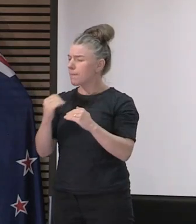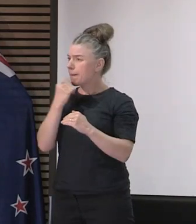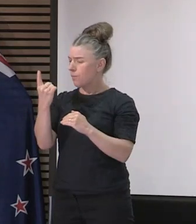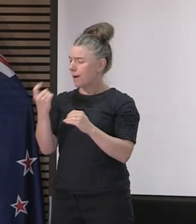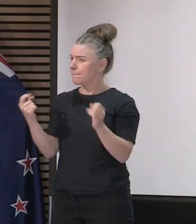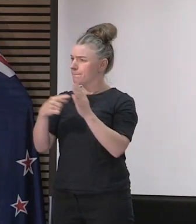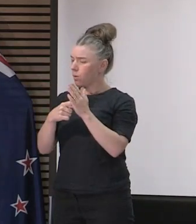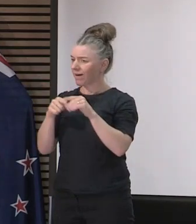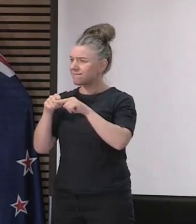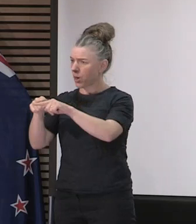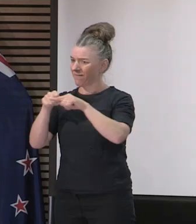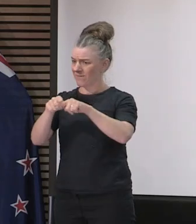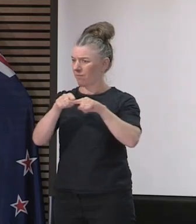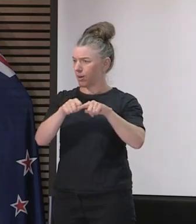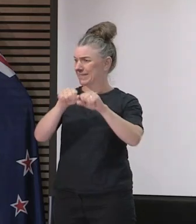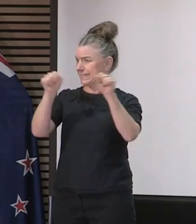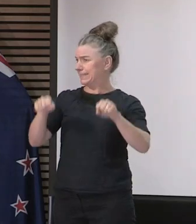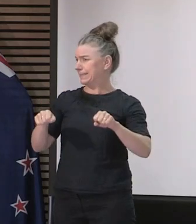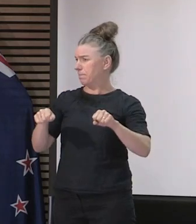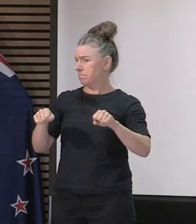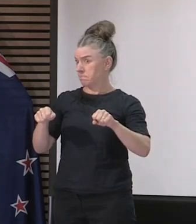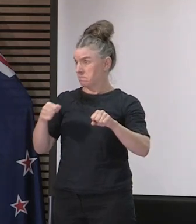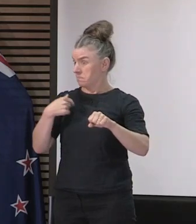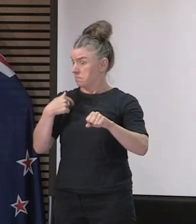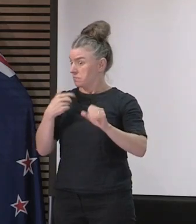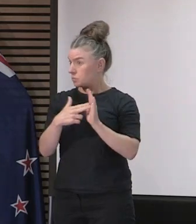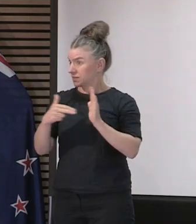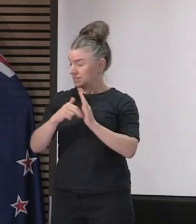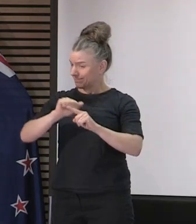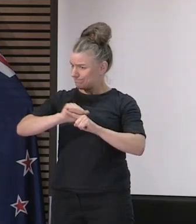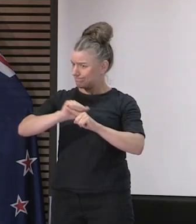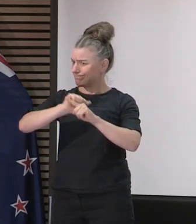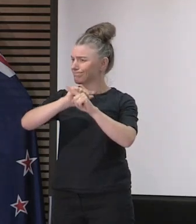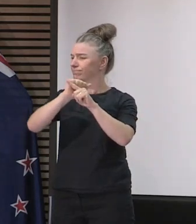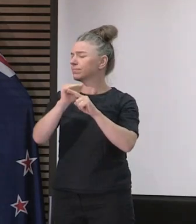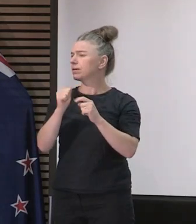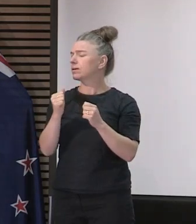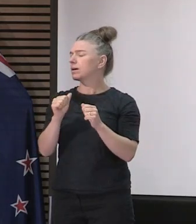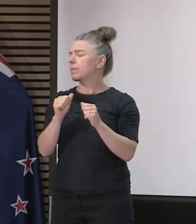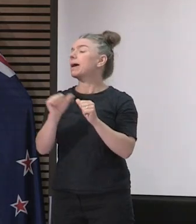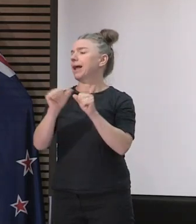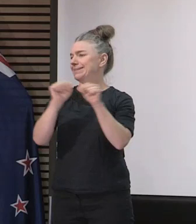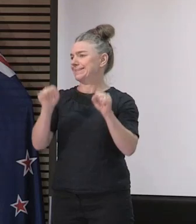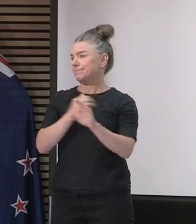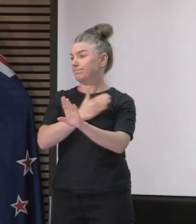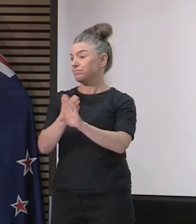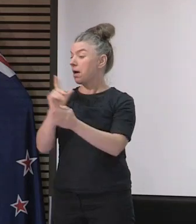move to ease restrictions is having that really good core contact tracing system in